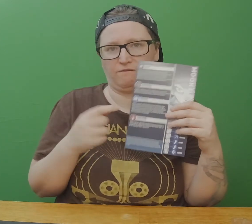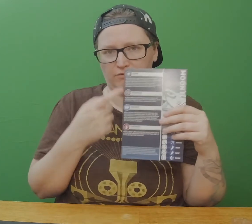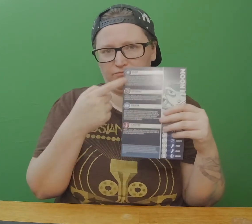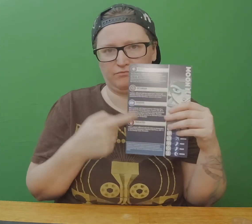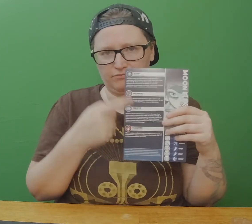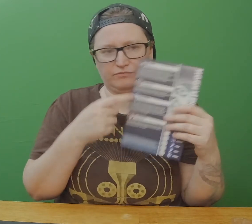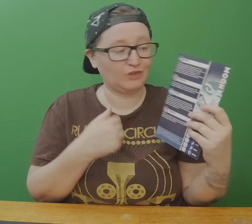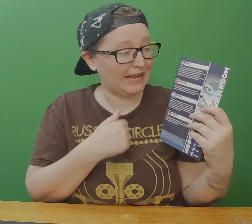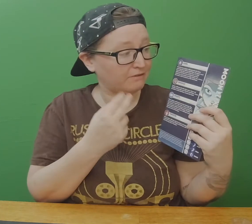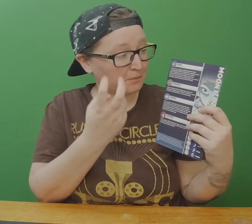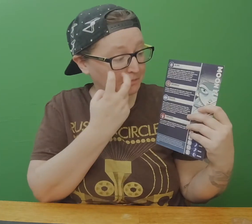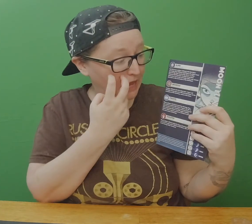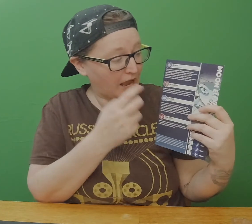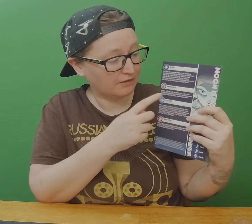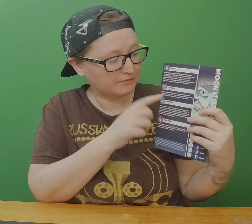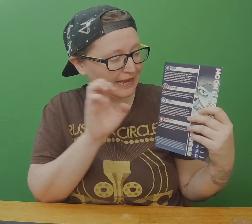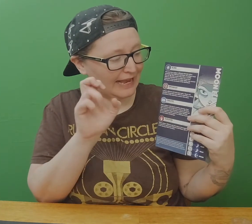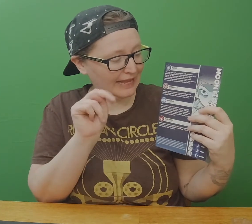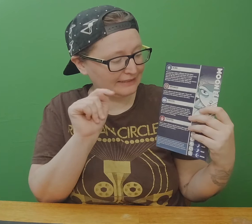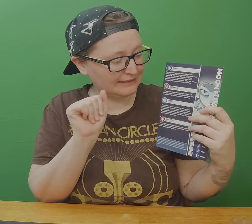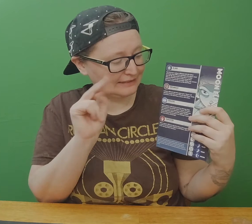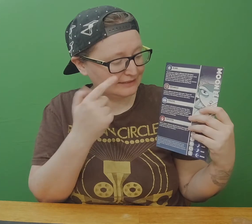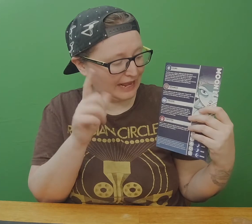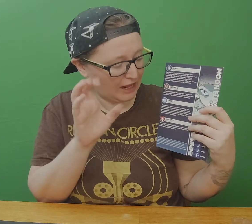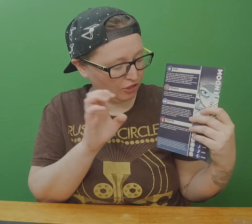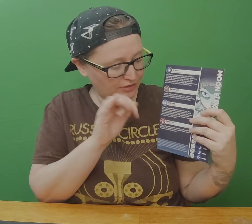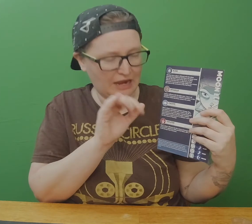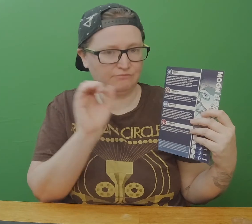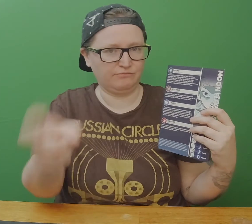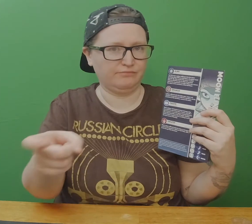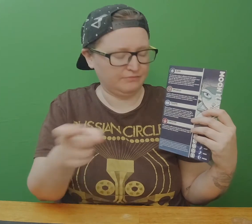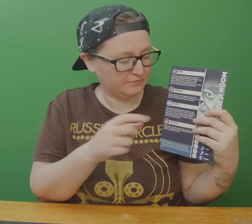so as the moon elf this is what I can do so I can cause blindness um and tangle